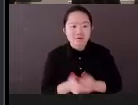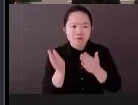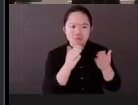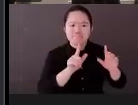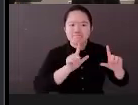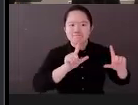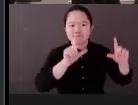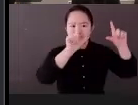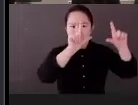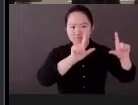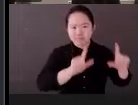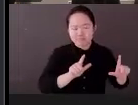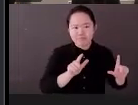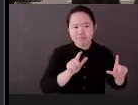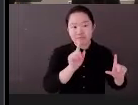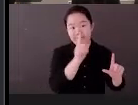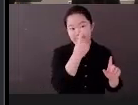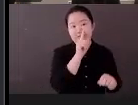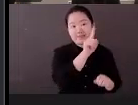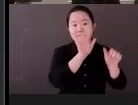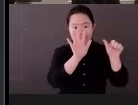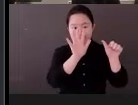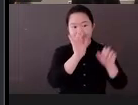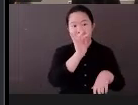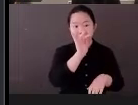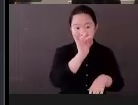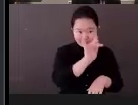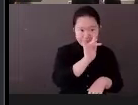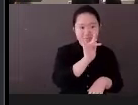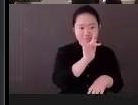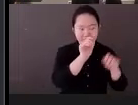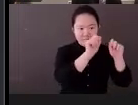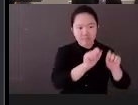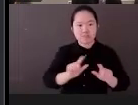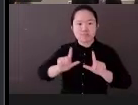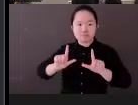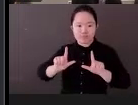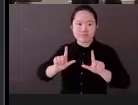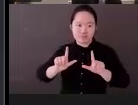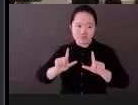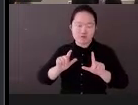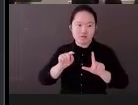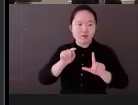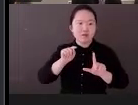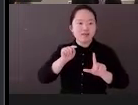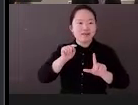when clicked, it actually opens screenshot where the problem is.